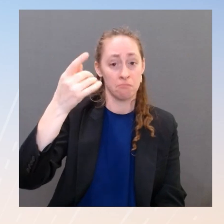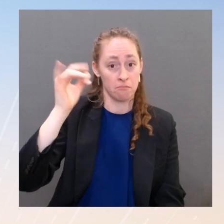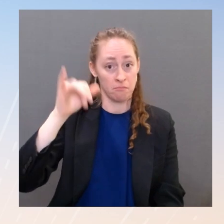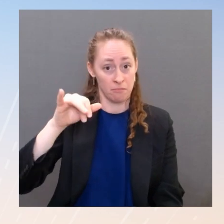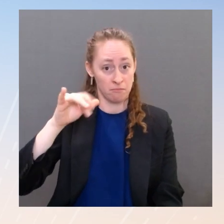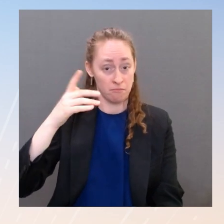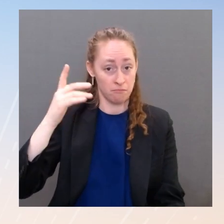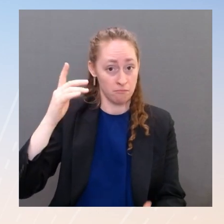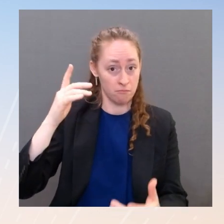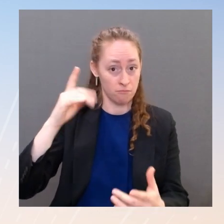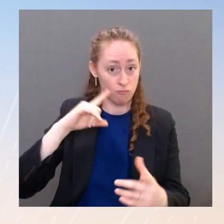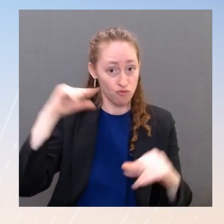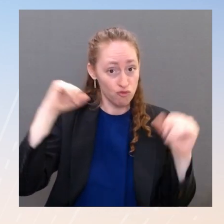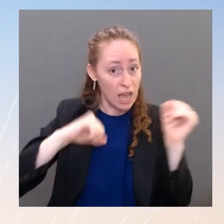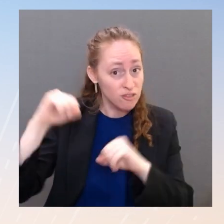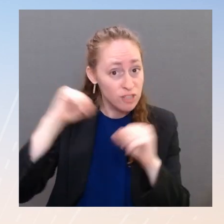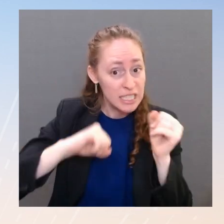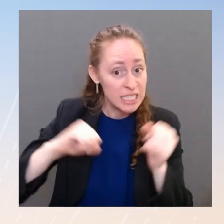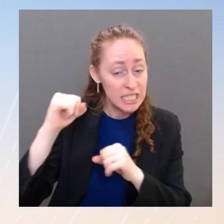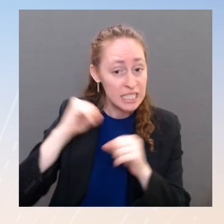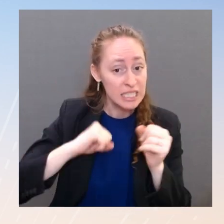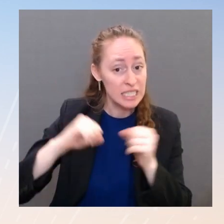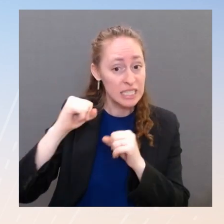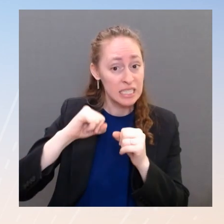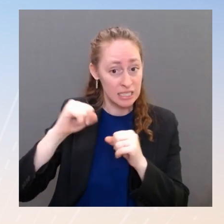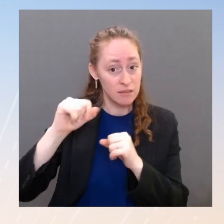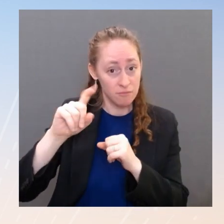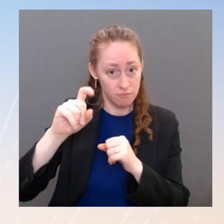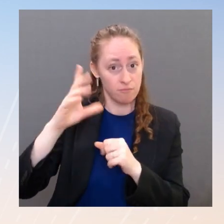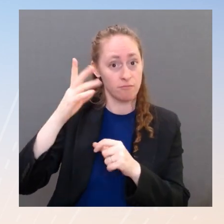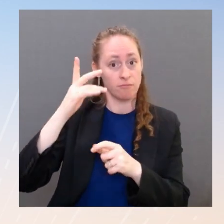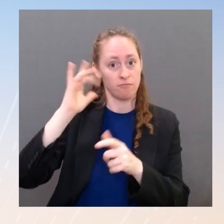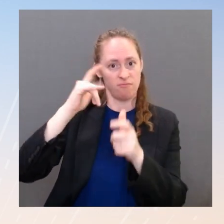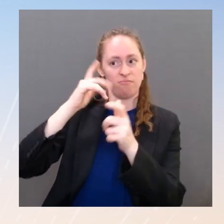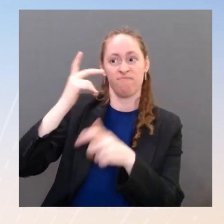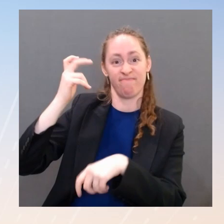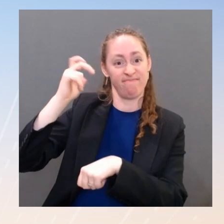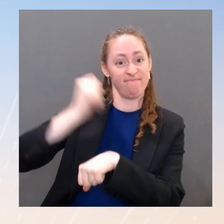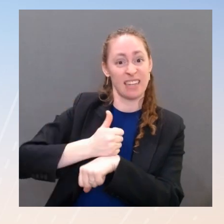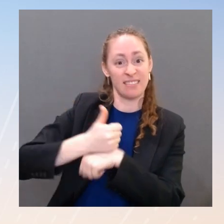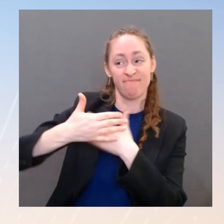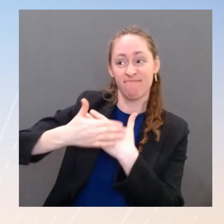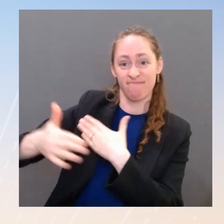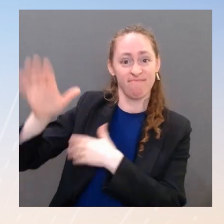authority going forward in the coming months? Ms. Psaki: I wouldn't say that. I would say it's -- we're going to do both.